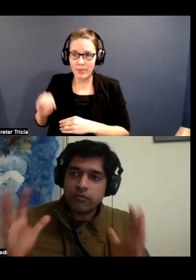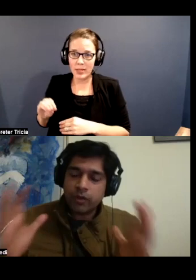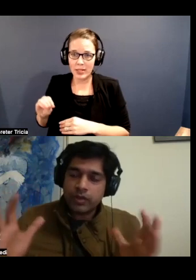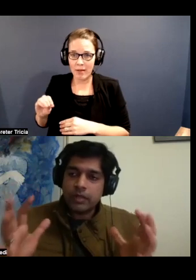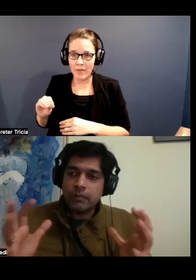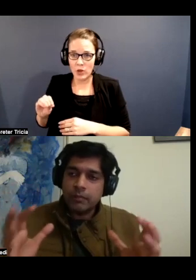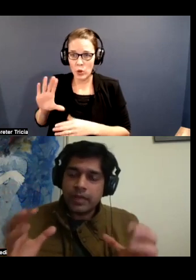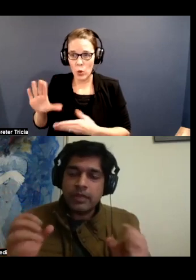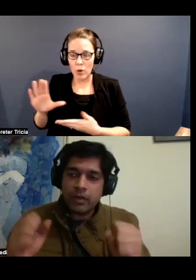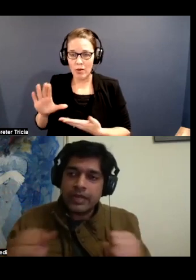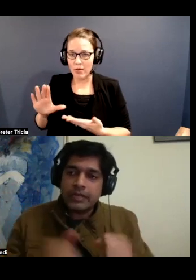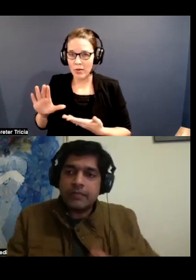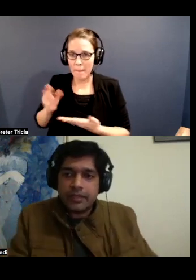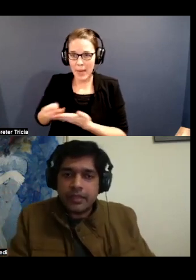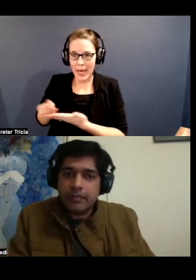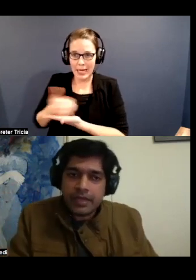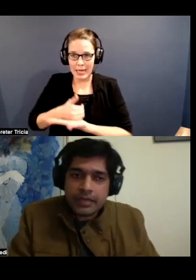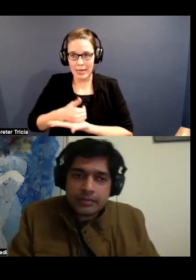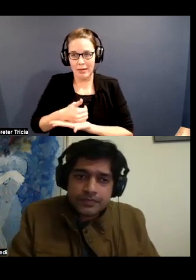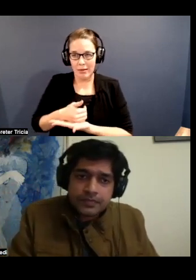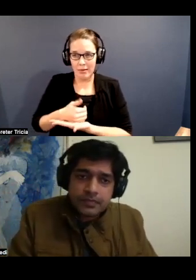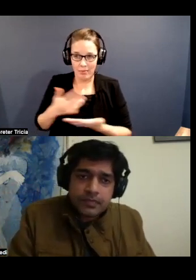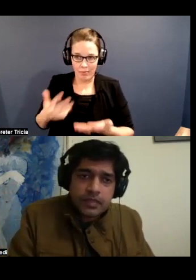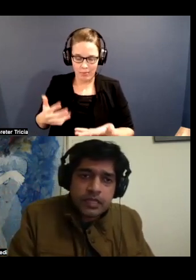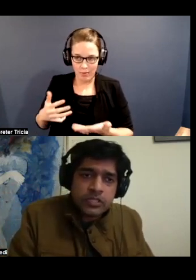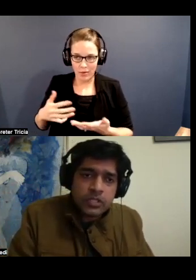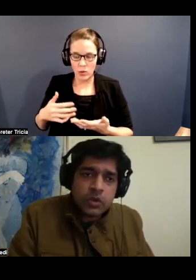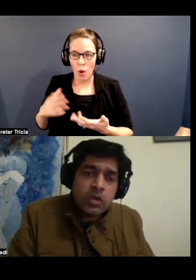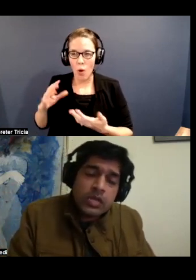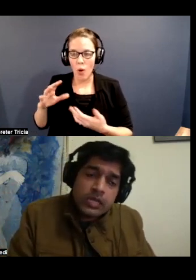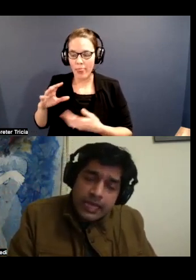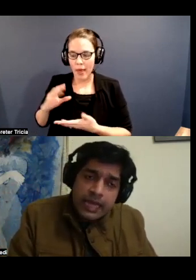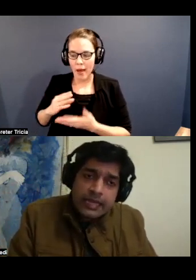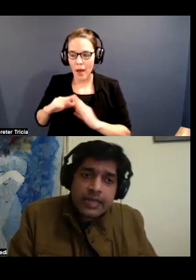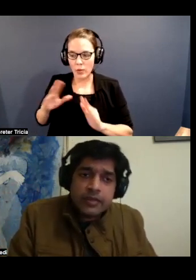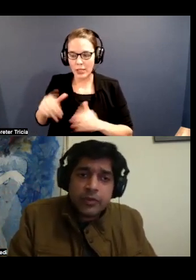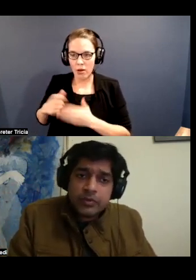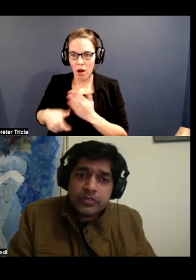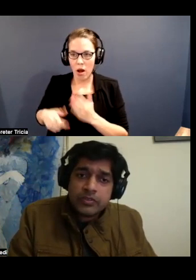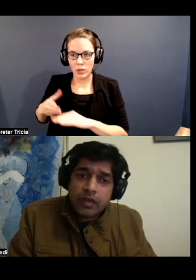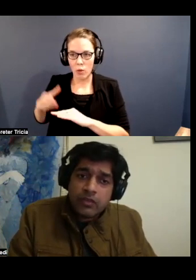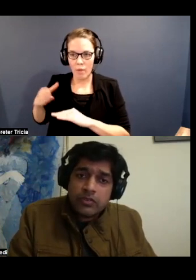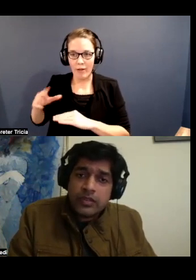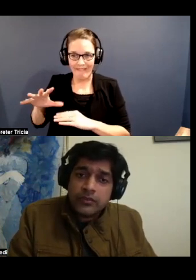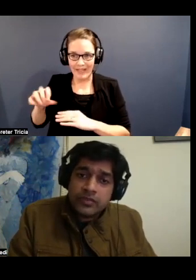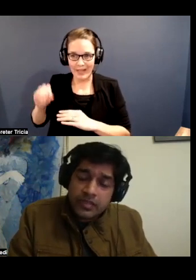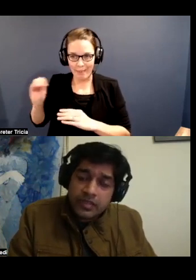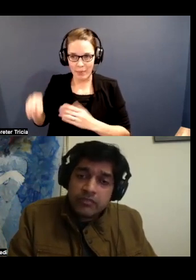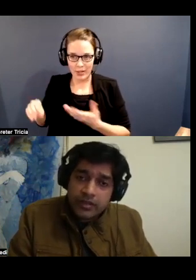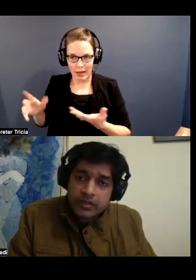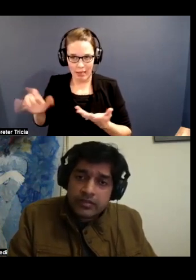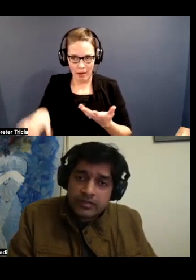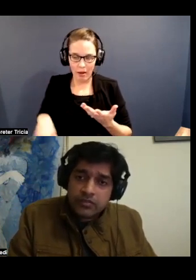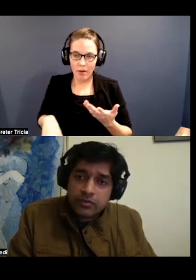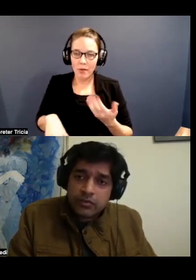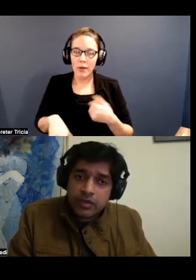what money or income that they're making. That and 20% of households that receive rental assistance from that